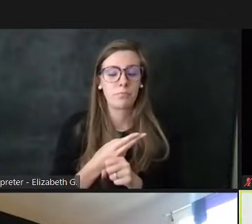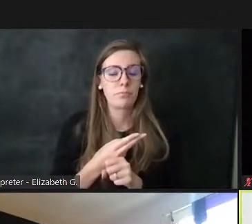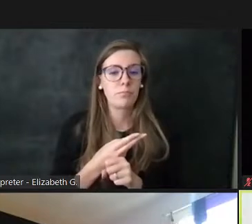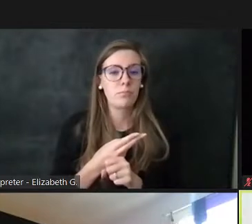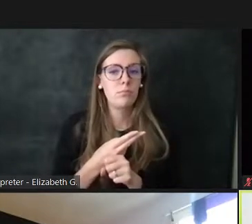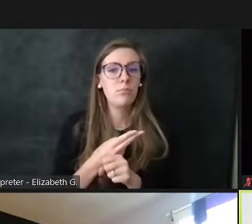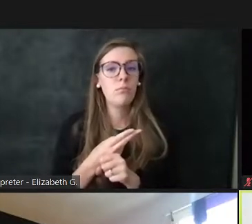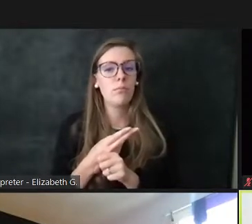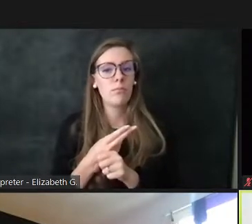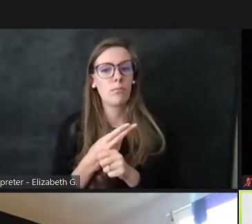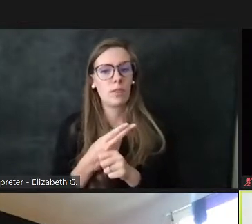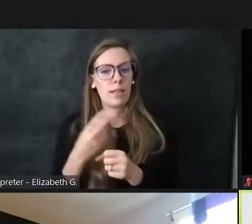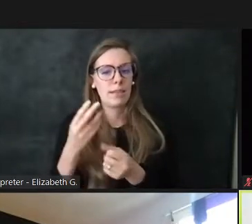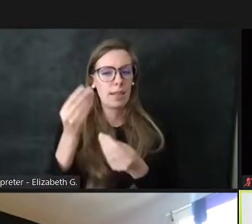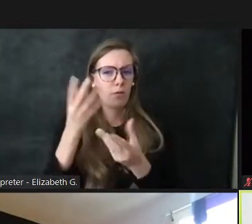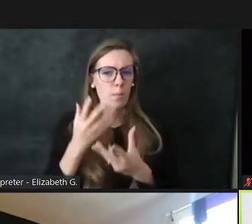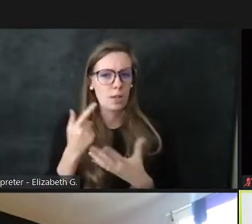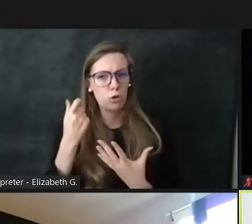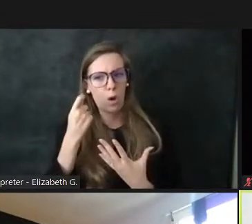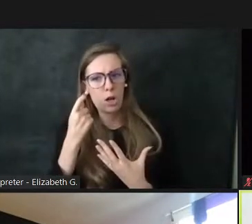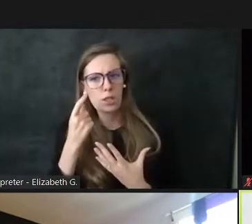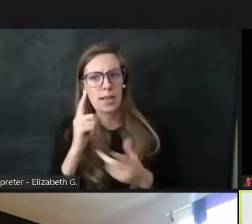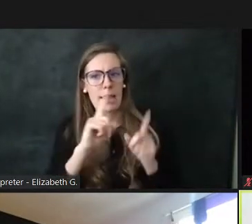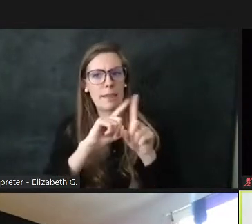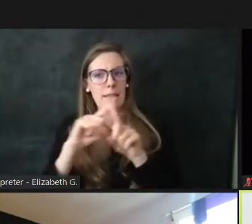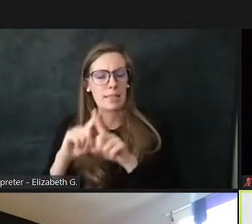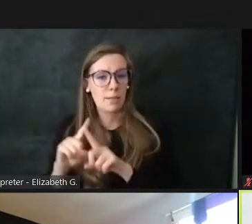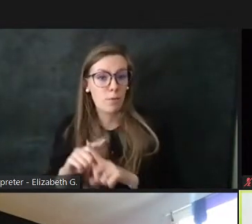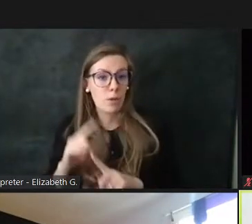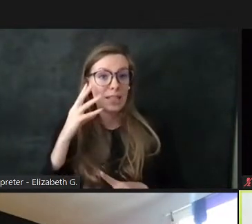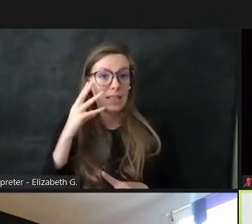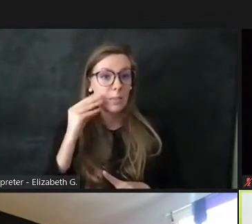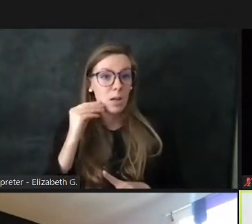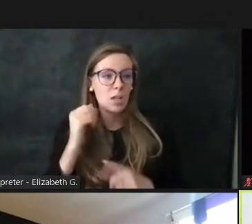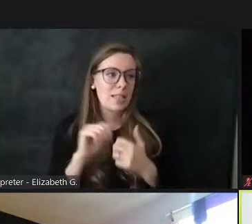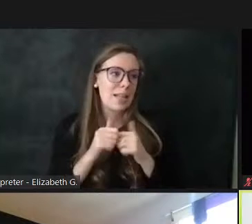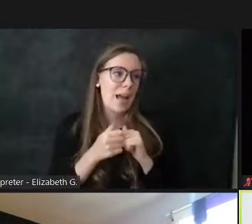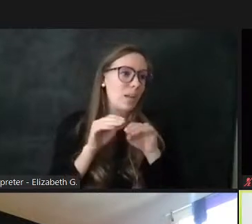the experience, especially of the contagiousness in the community, so that